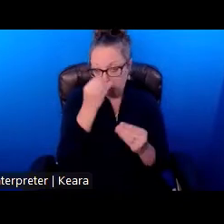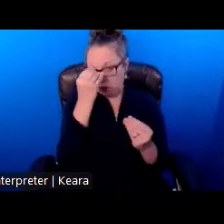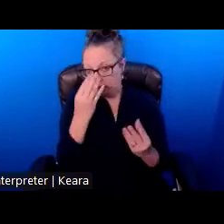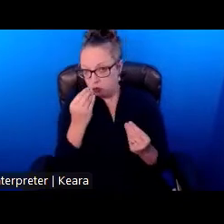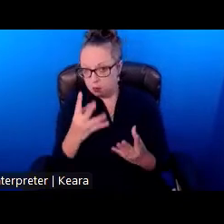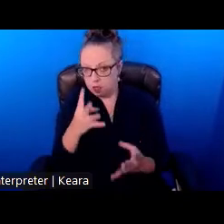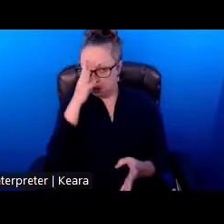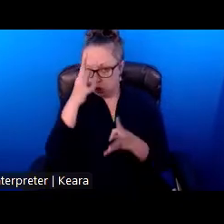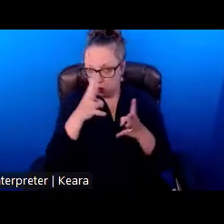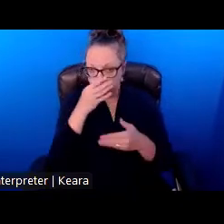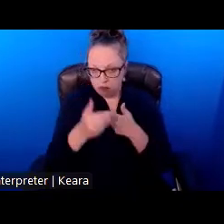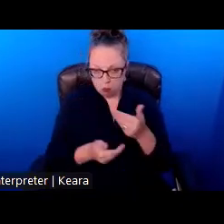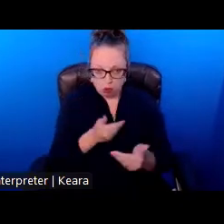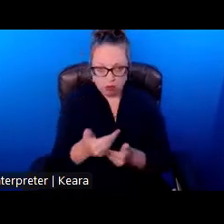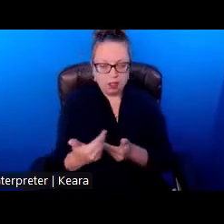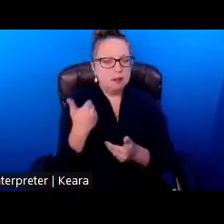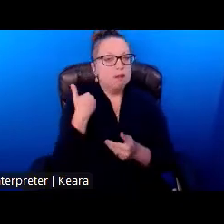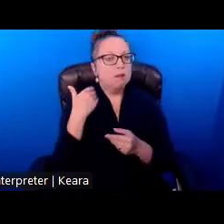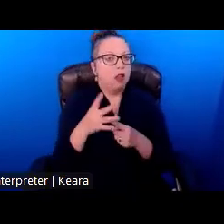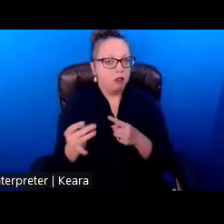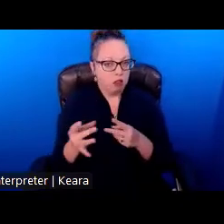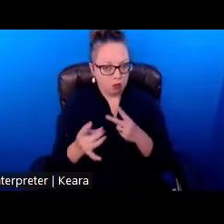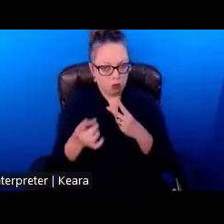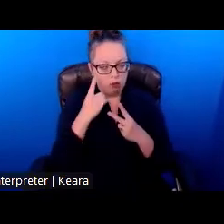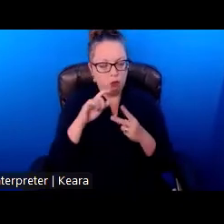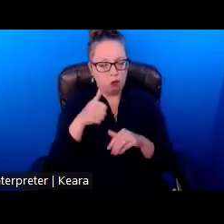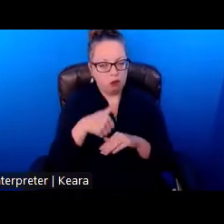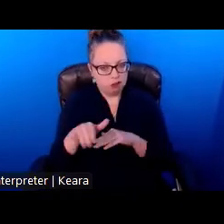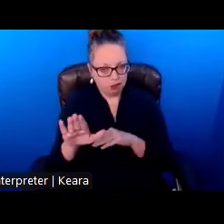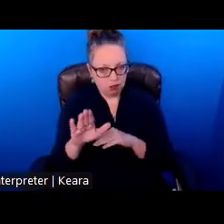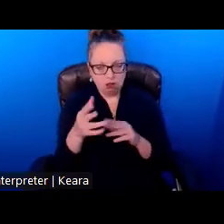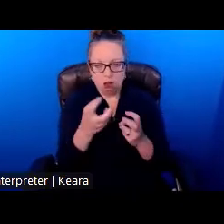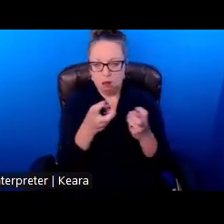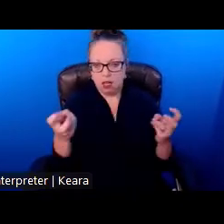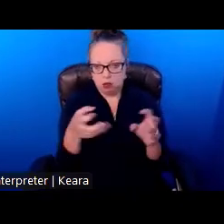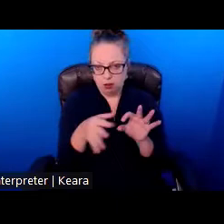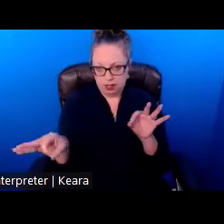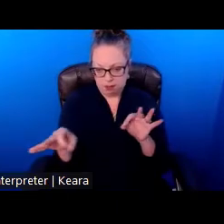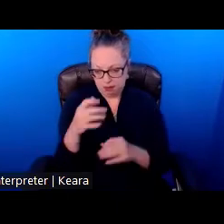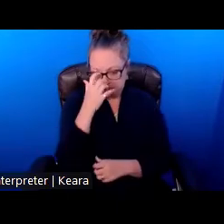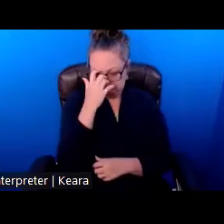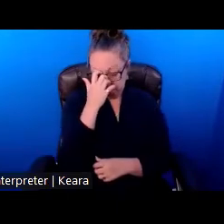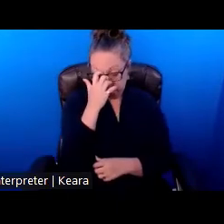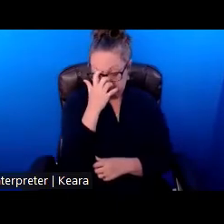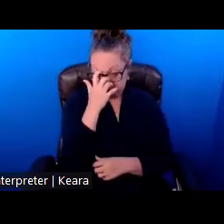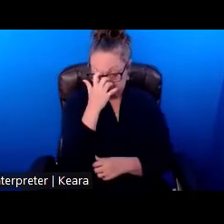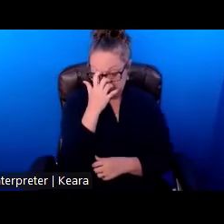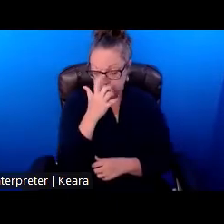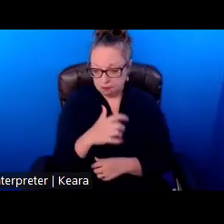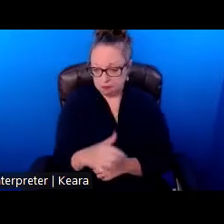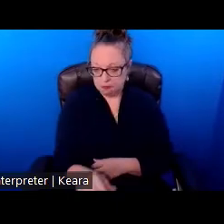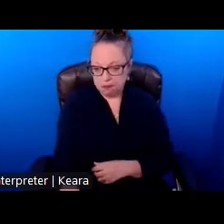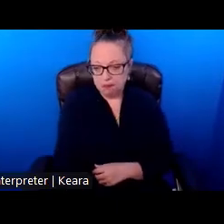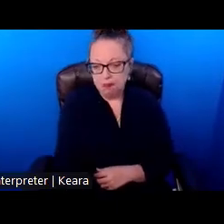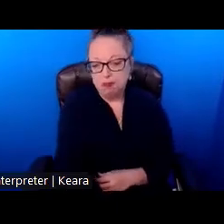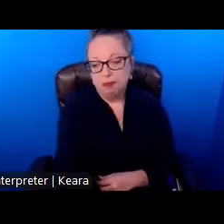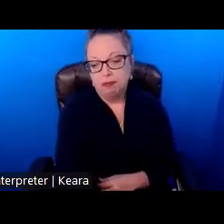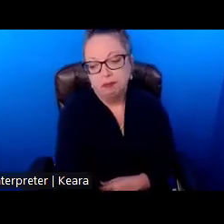process have the option to submit a Panel Statement (see pages 10-11 for details).